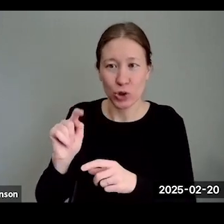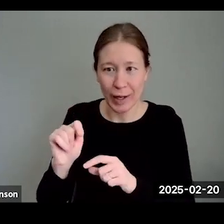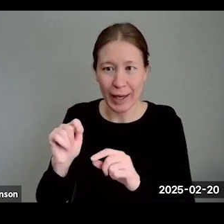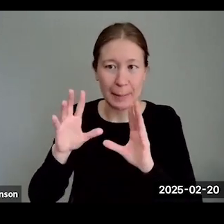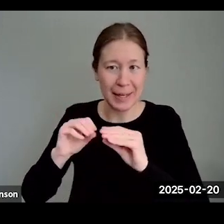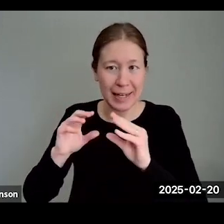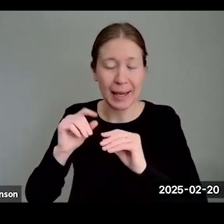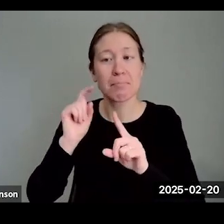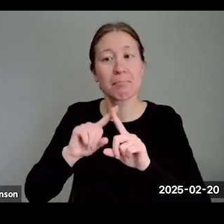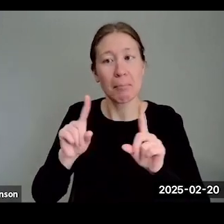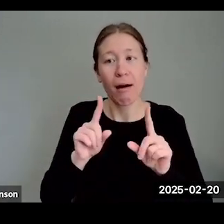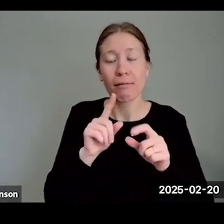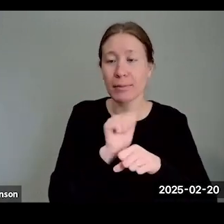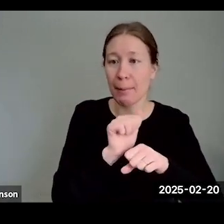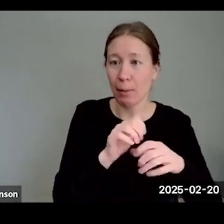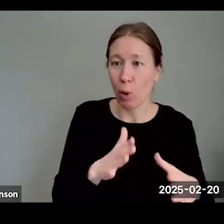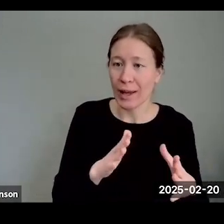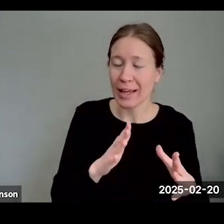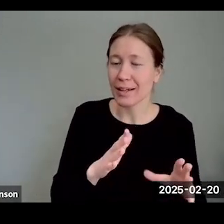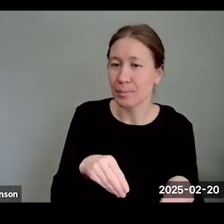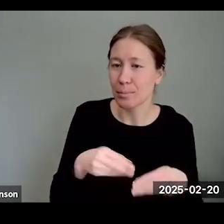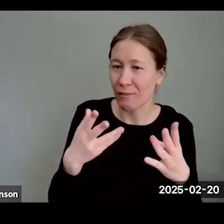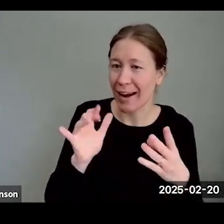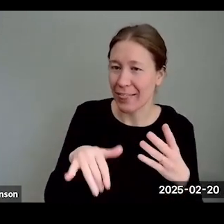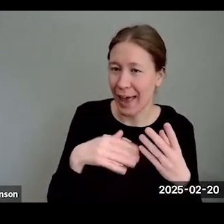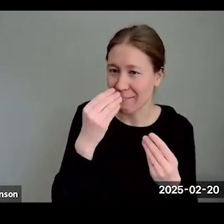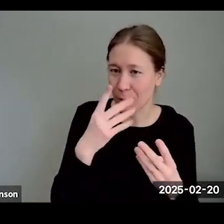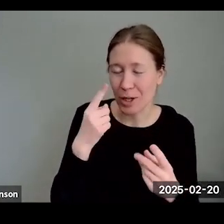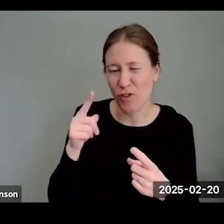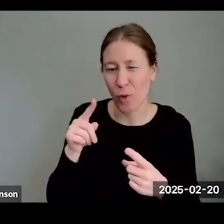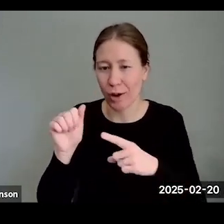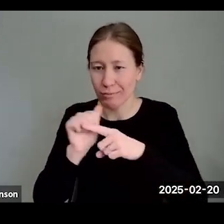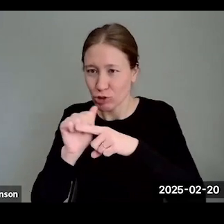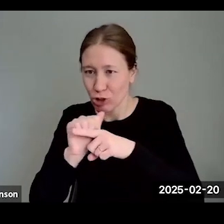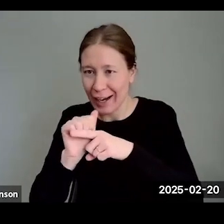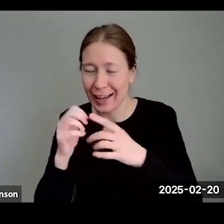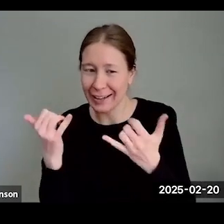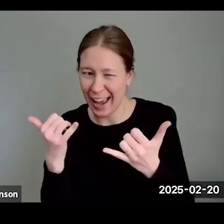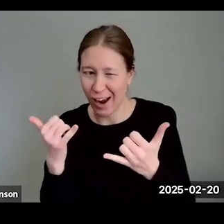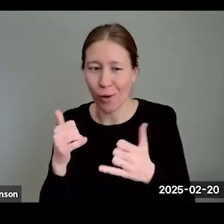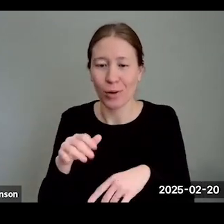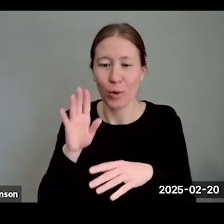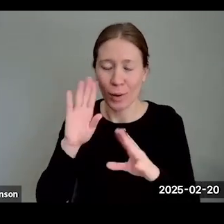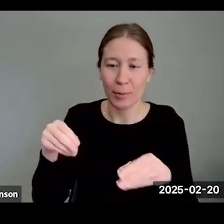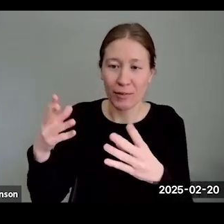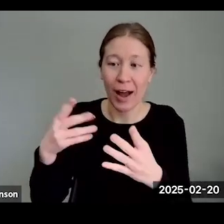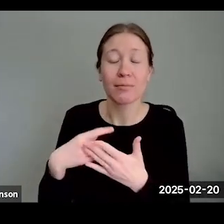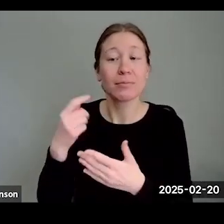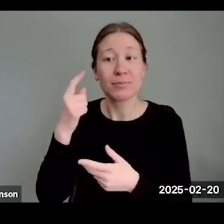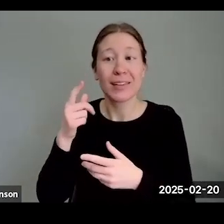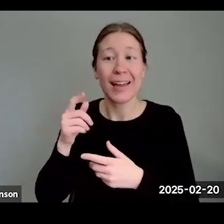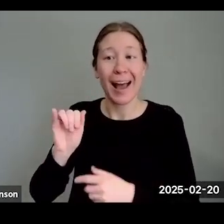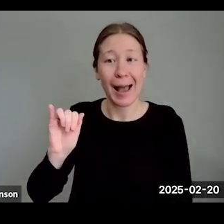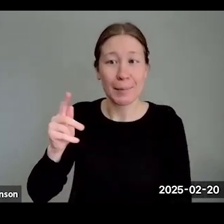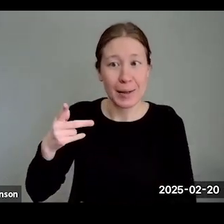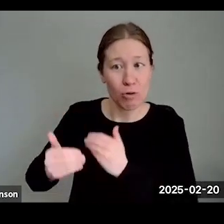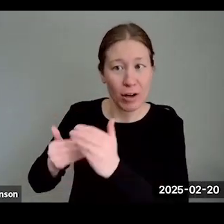for the learning purpose of this training content. So in conversations in the interactive process, it was determined that the individual